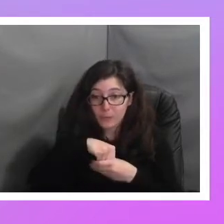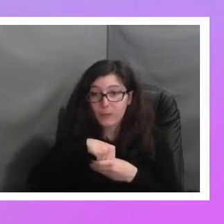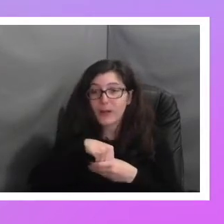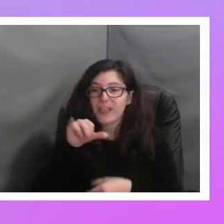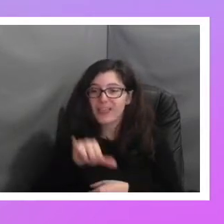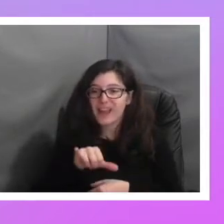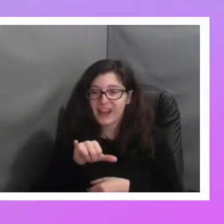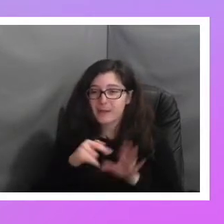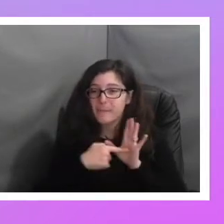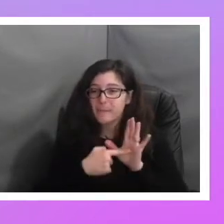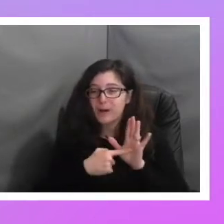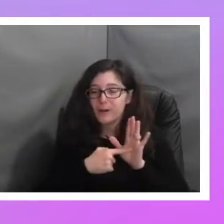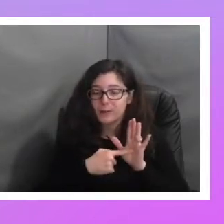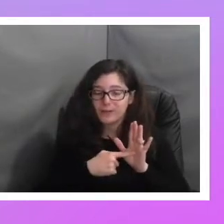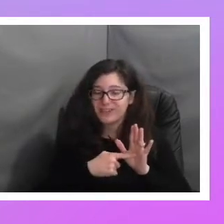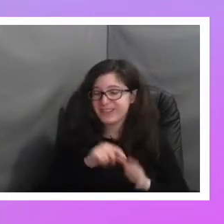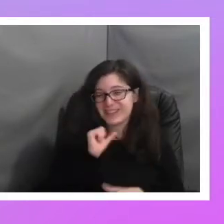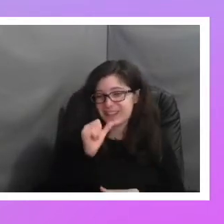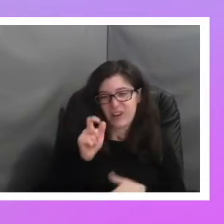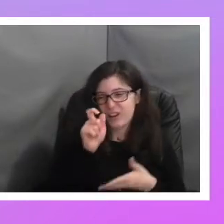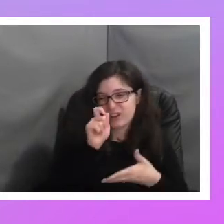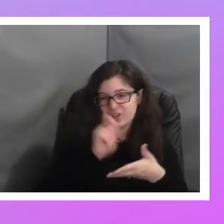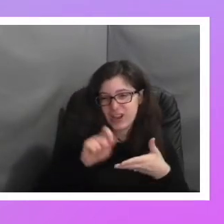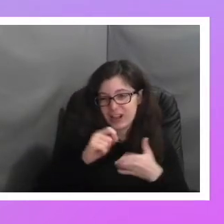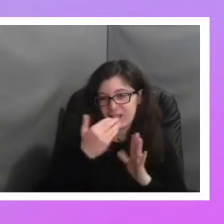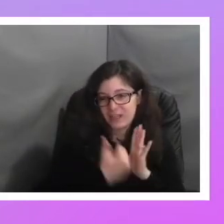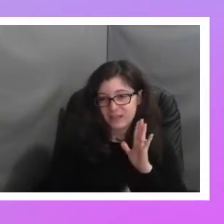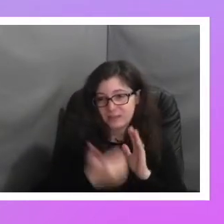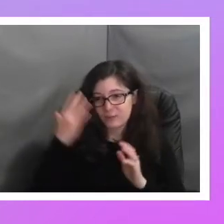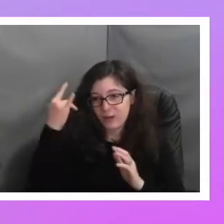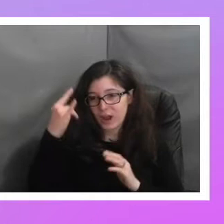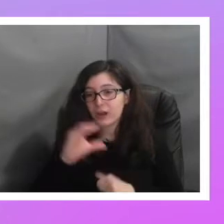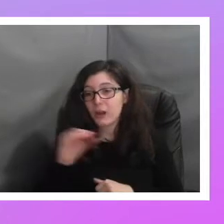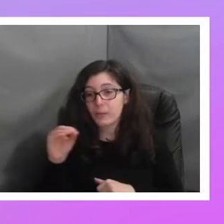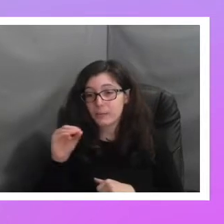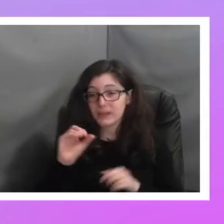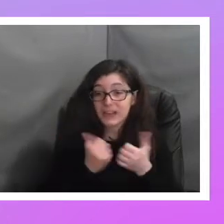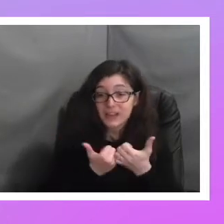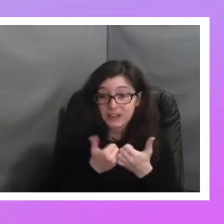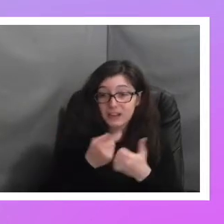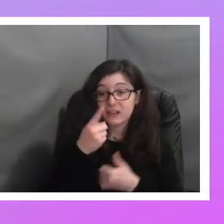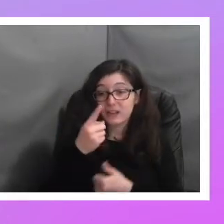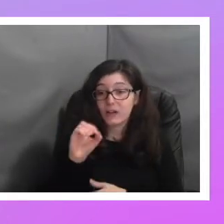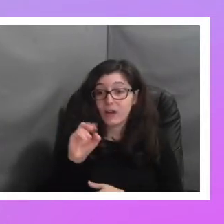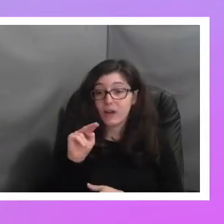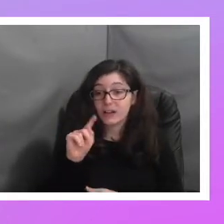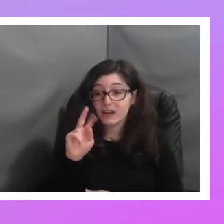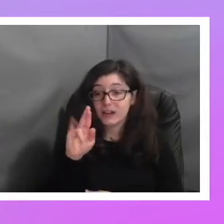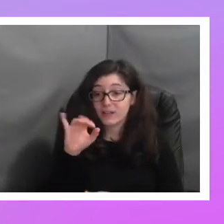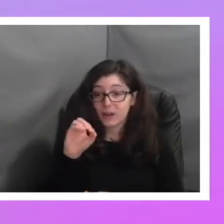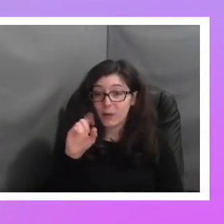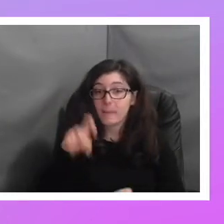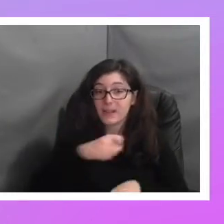because companies and agencies in Ontario must implement policies around accessibility,